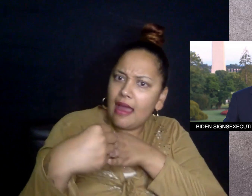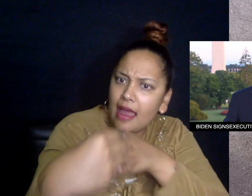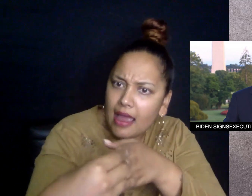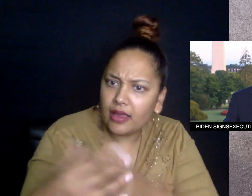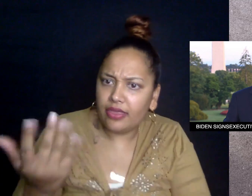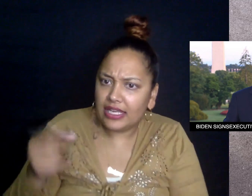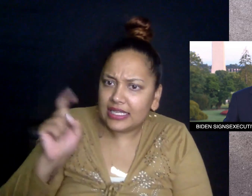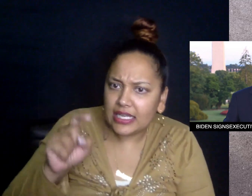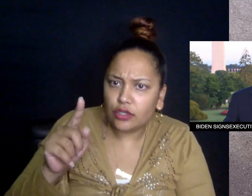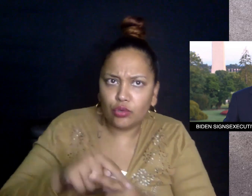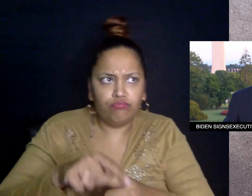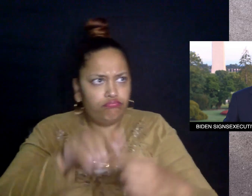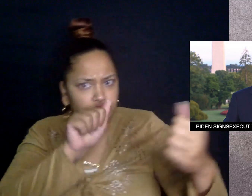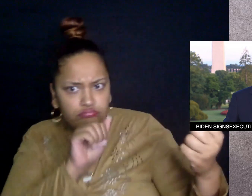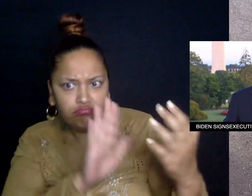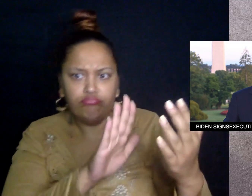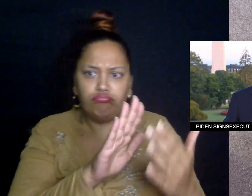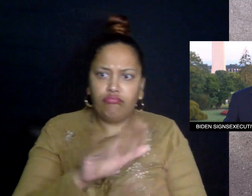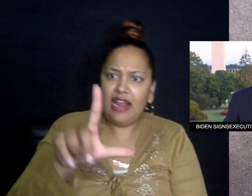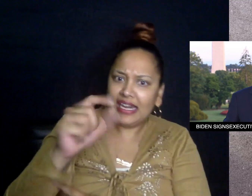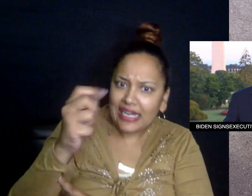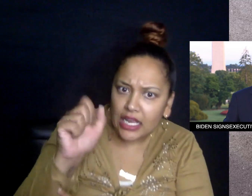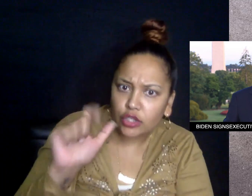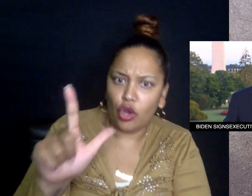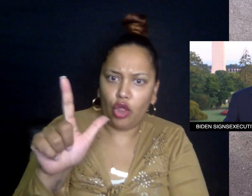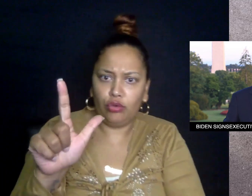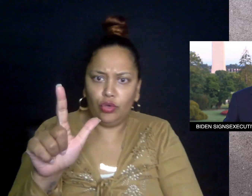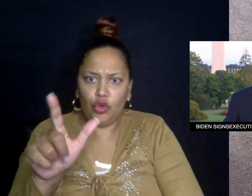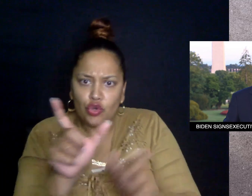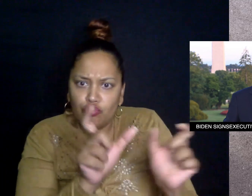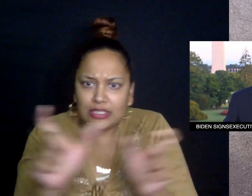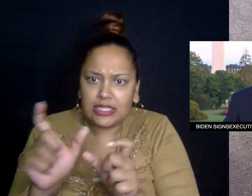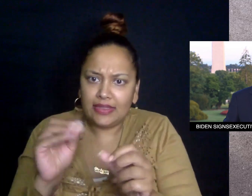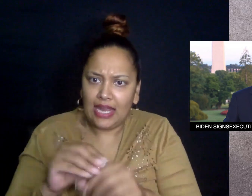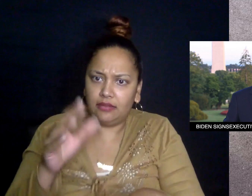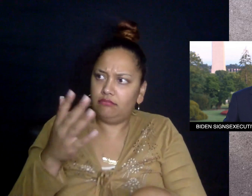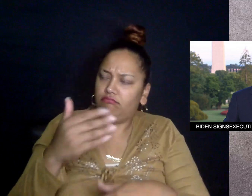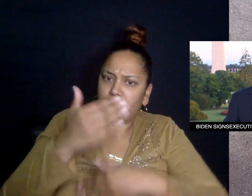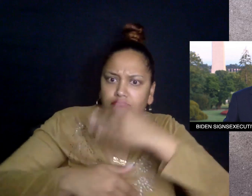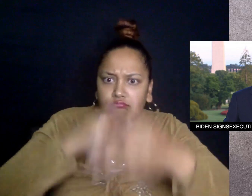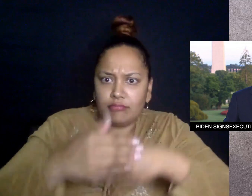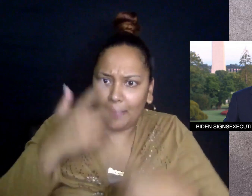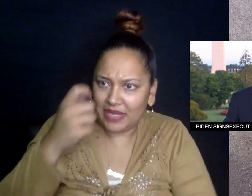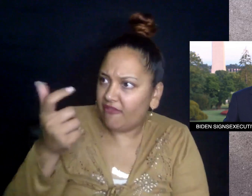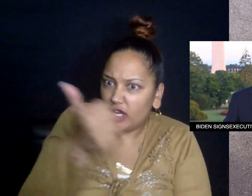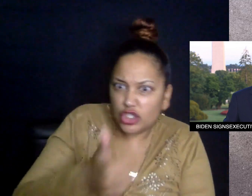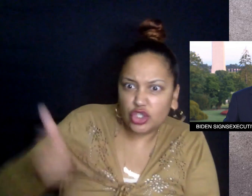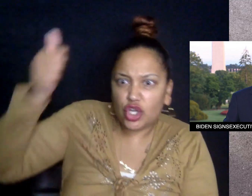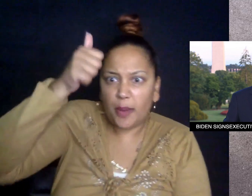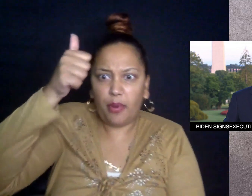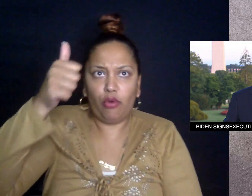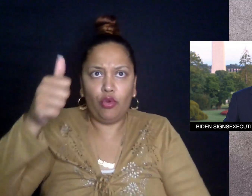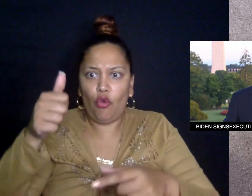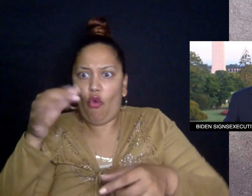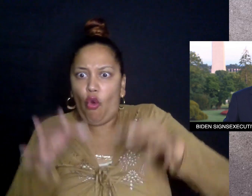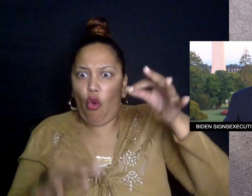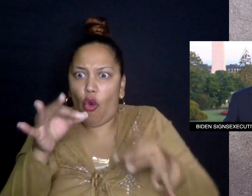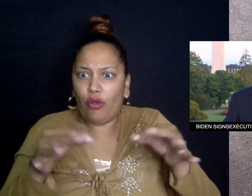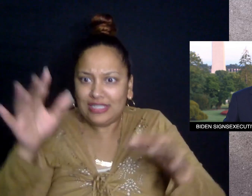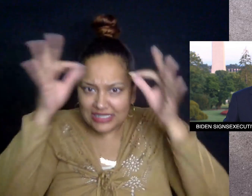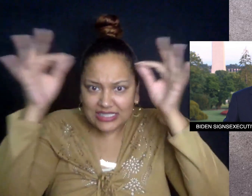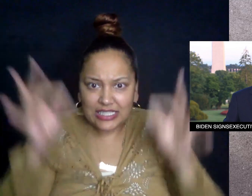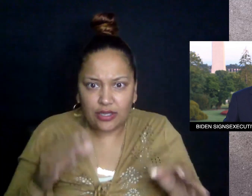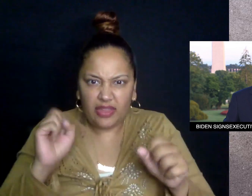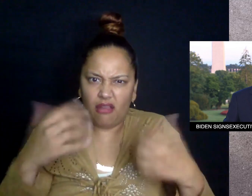women get medically necessary care without delay that includes giving healthcare providers